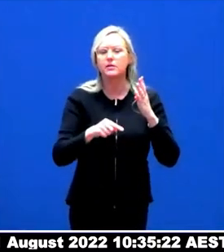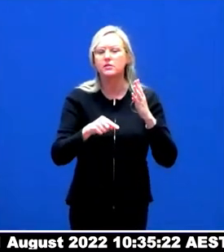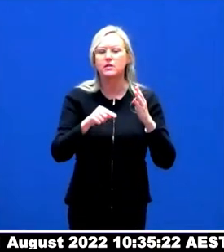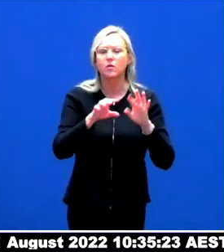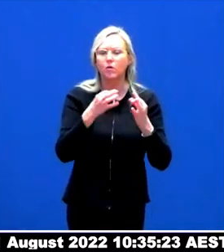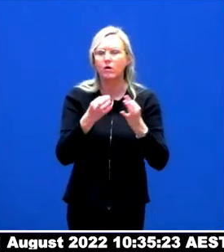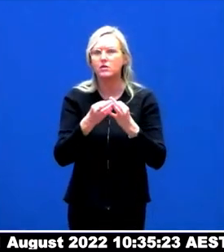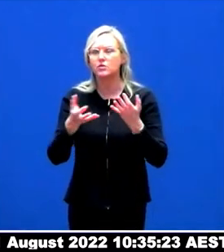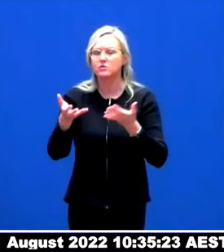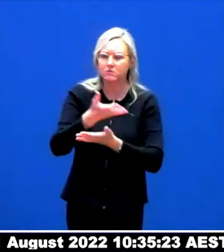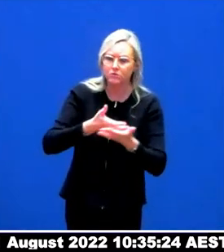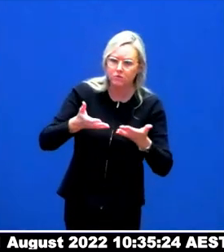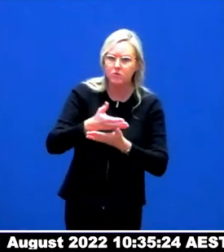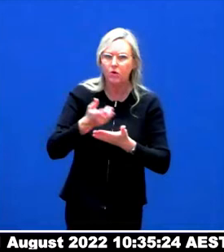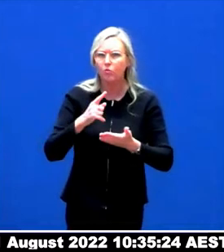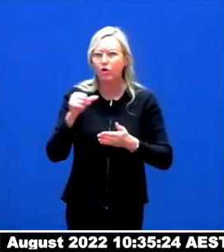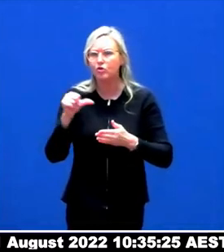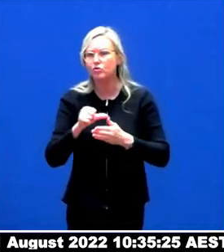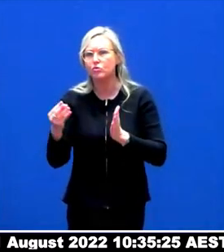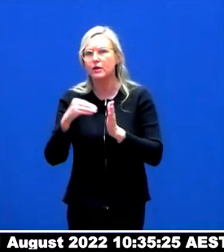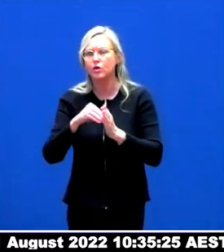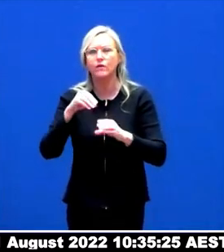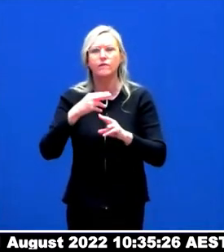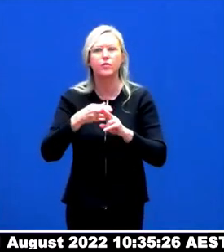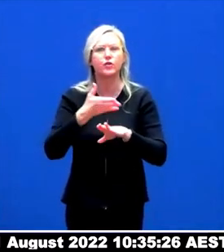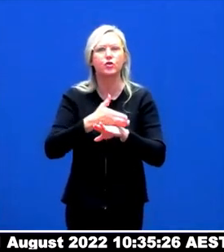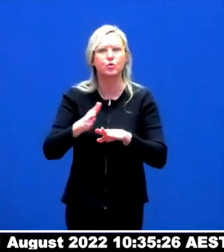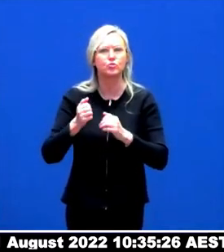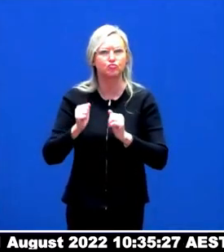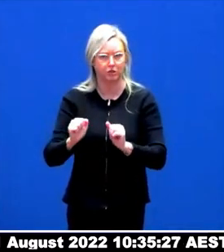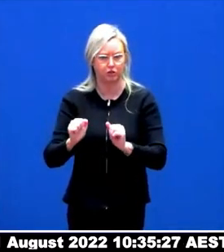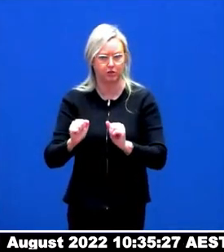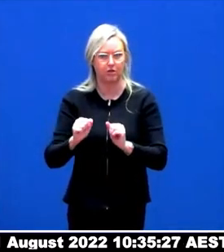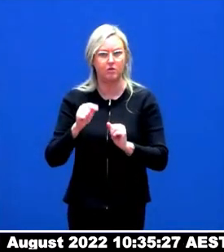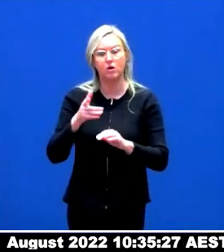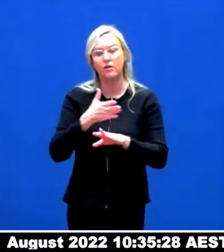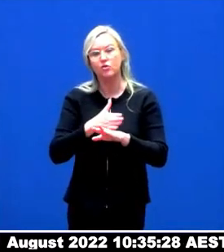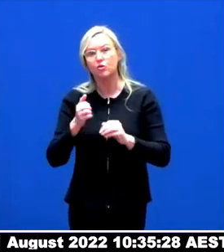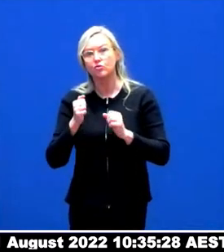into this Strategy. So, this Strategy was - the new Strategy very much around implementation compared to the previous Strategy.